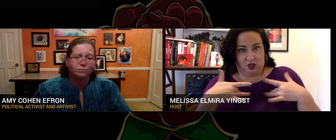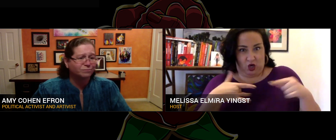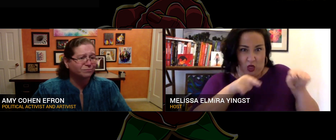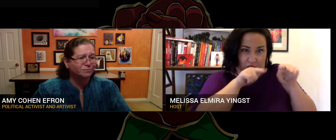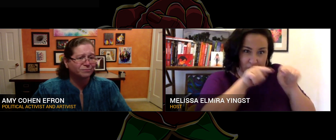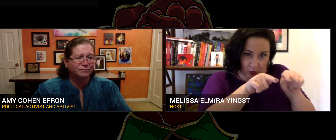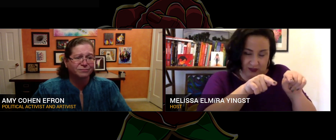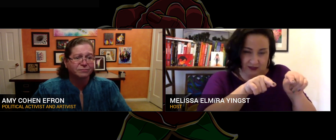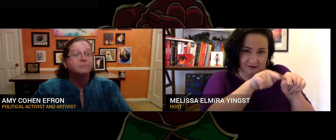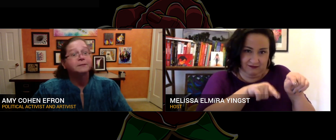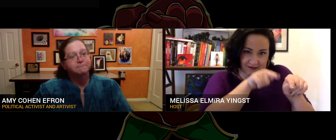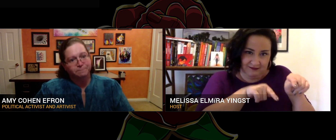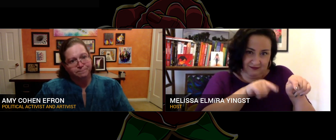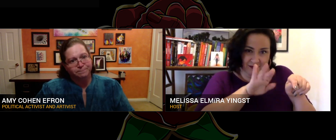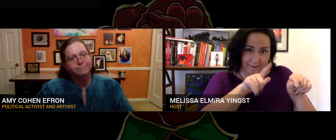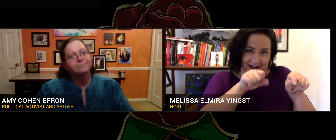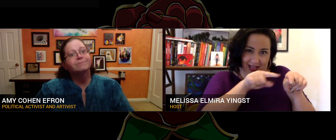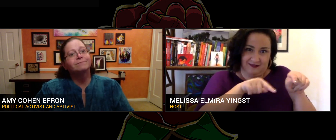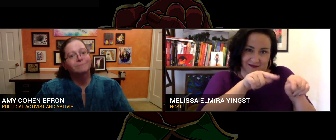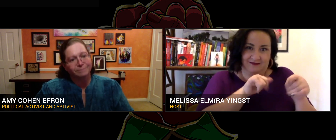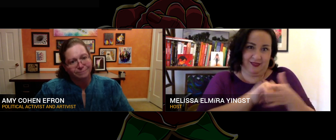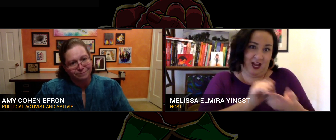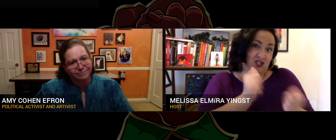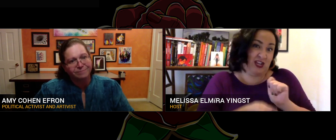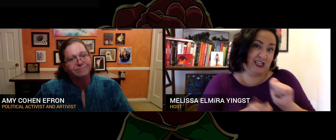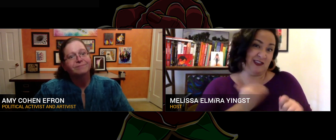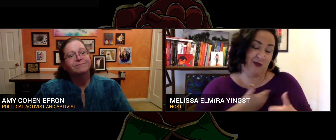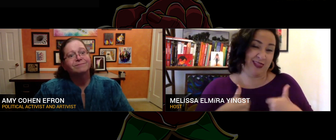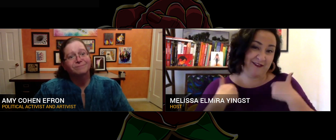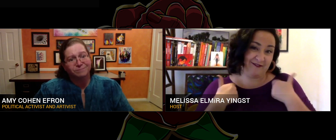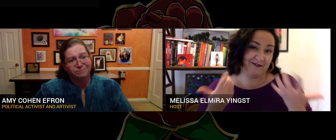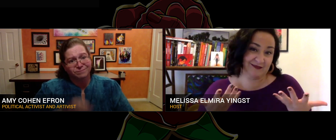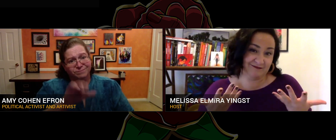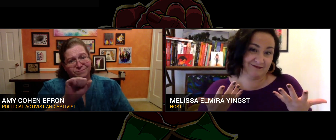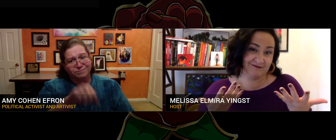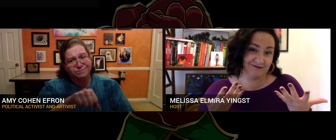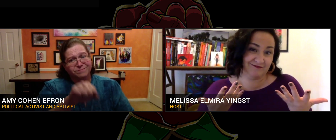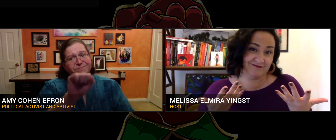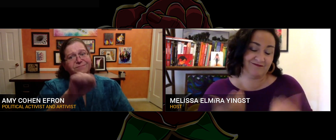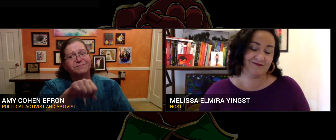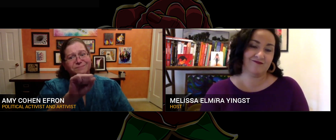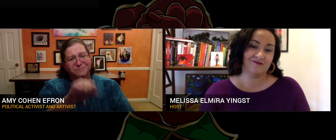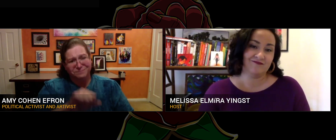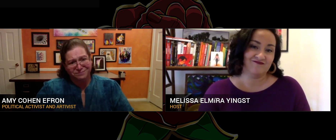Our major concern are about the bills that can change our lives. Yes.